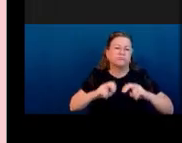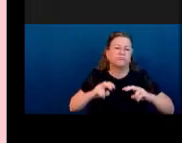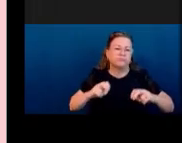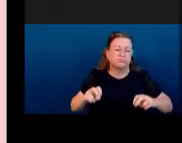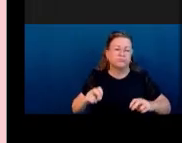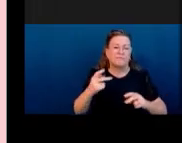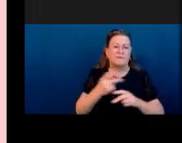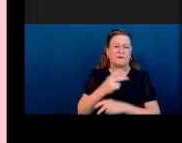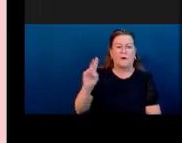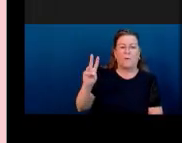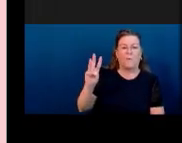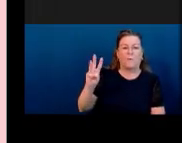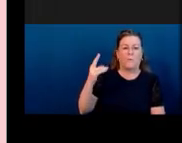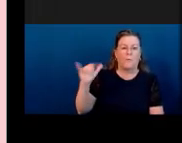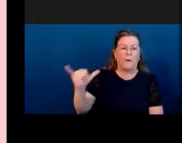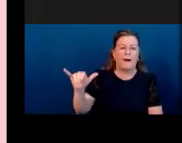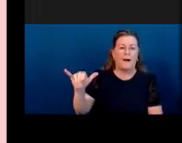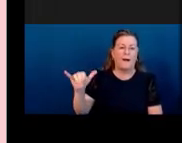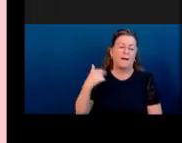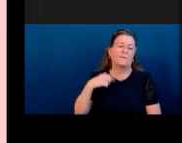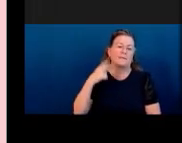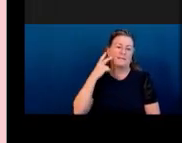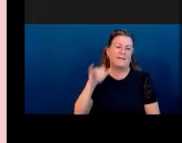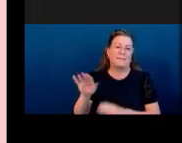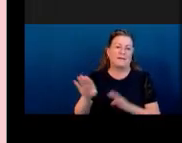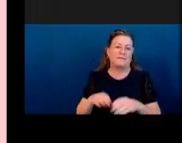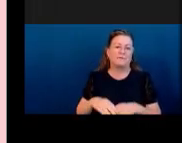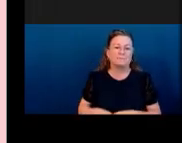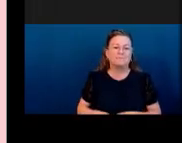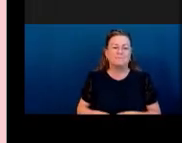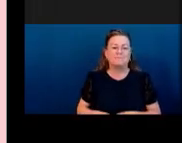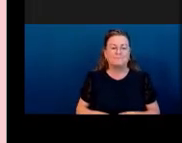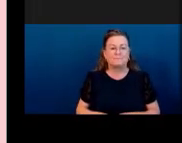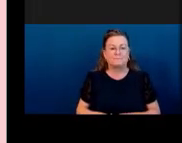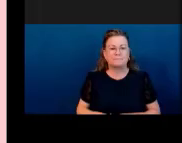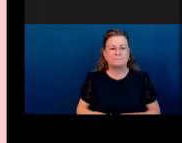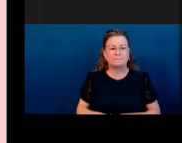the why behind we're seeing those but that's important to